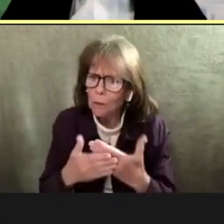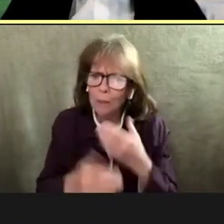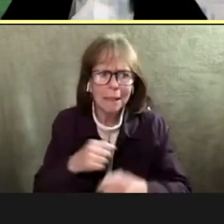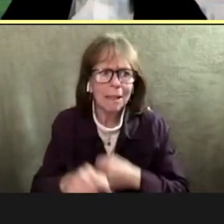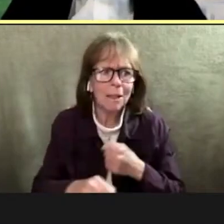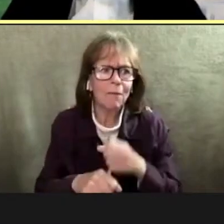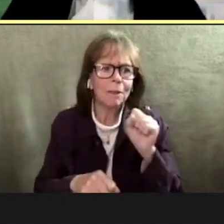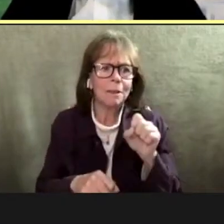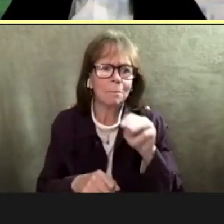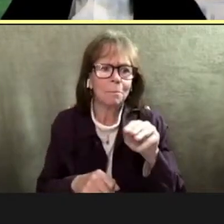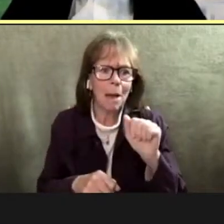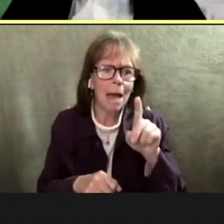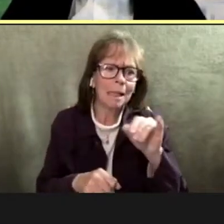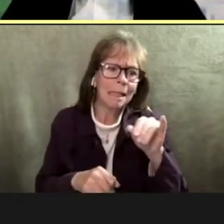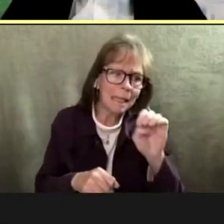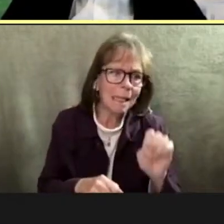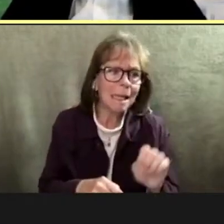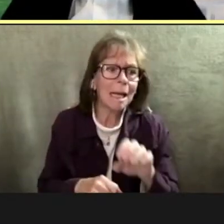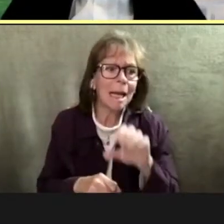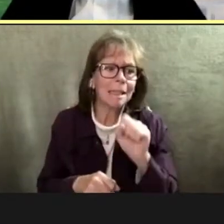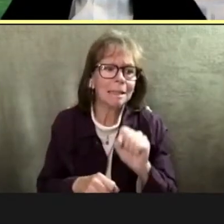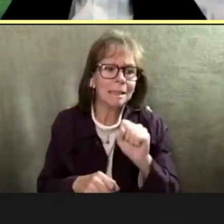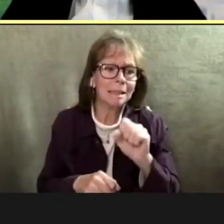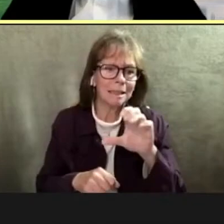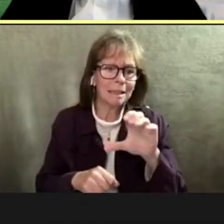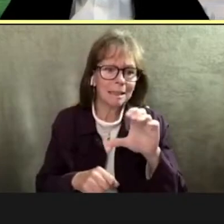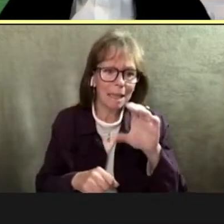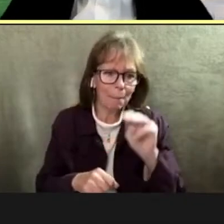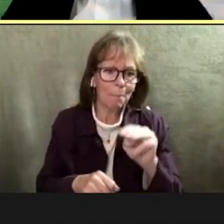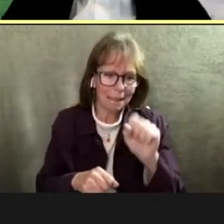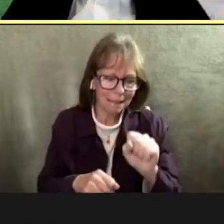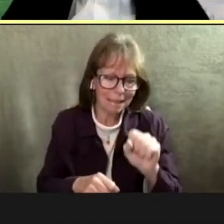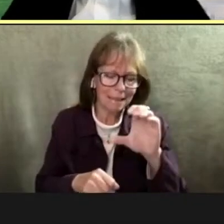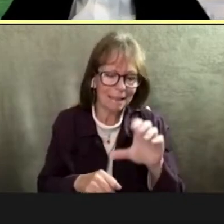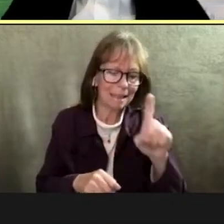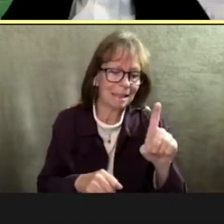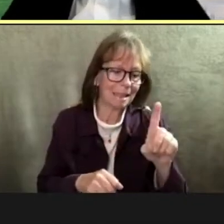And I would like to thank all of our leaders, board of directors, our committee